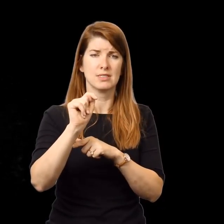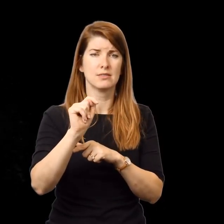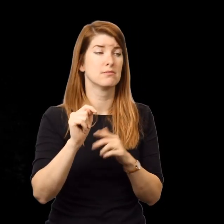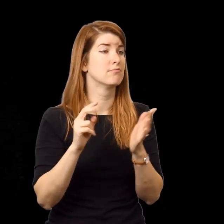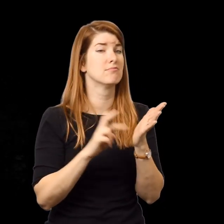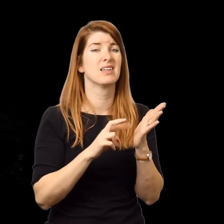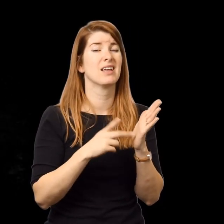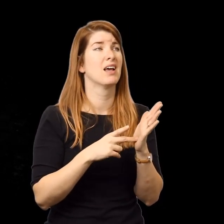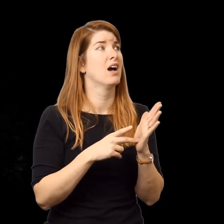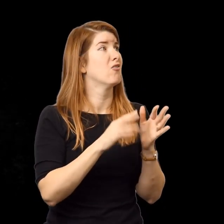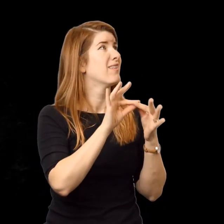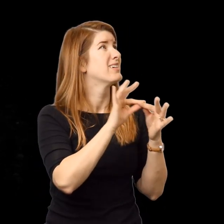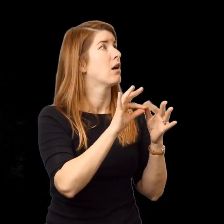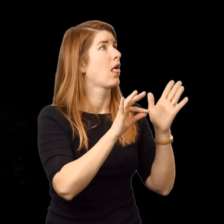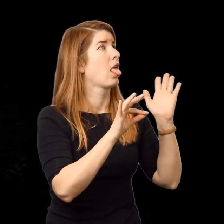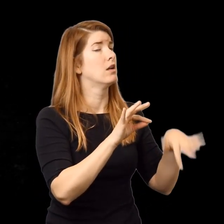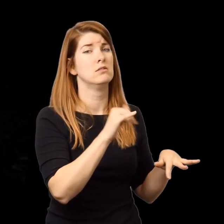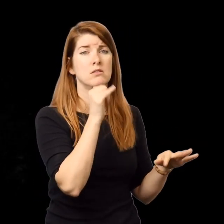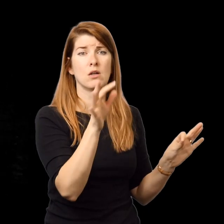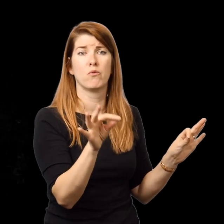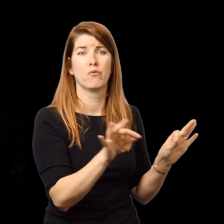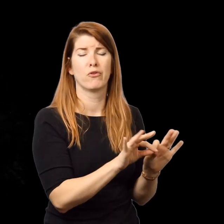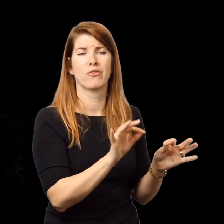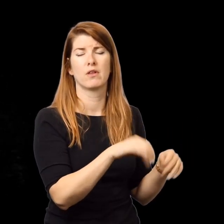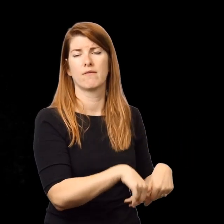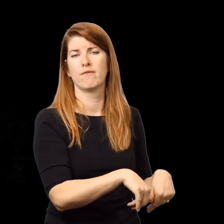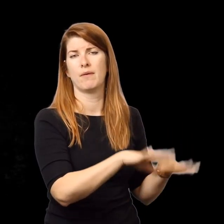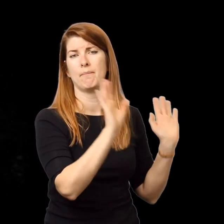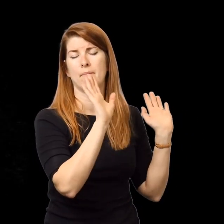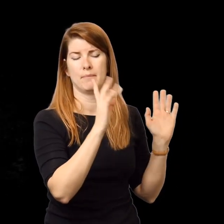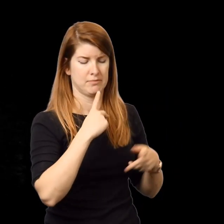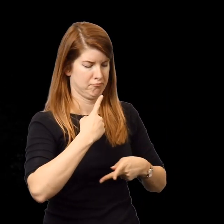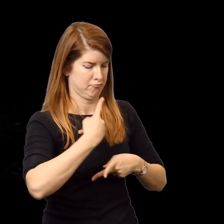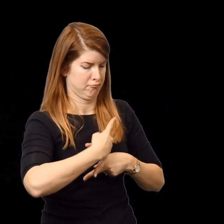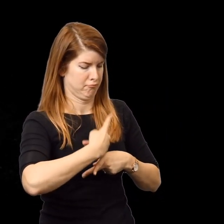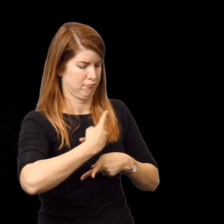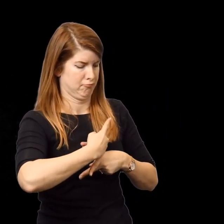where they essentially give up on relationships and figure out that I need to take care